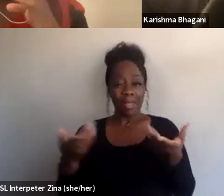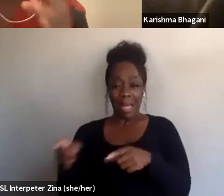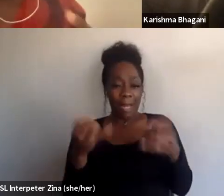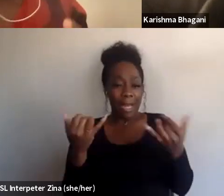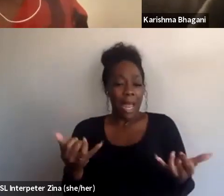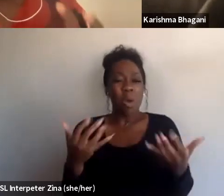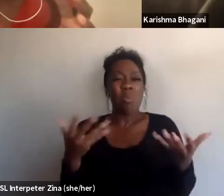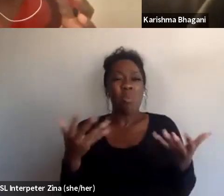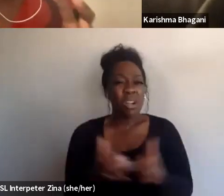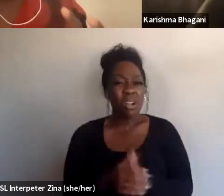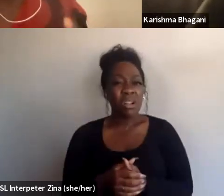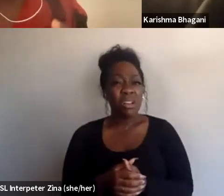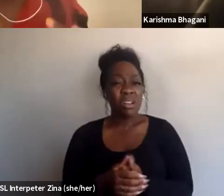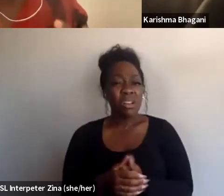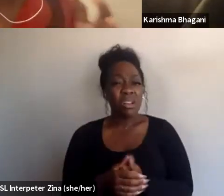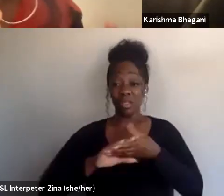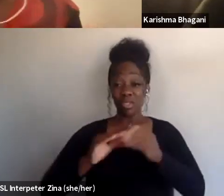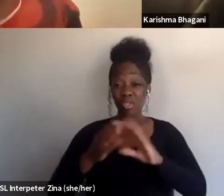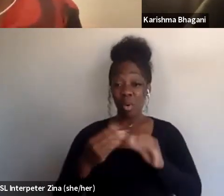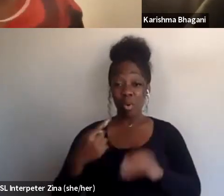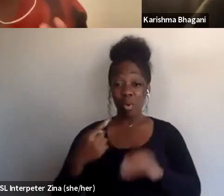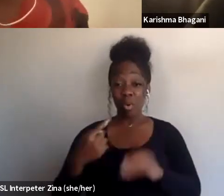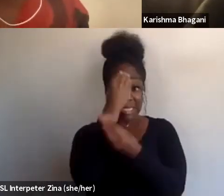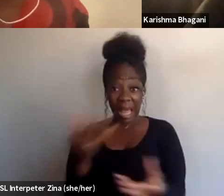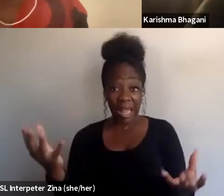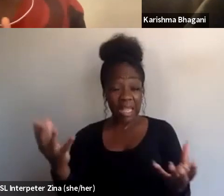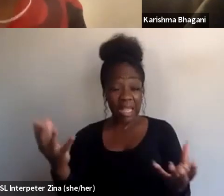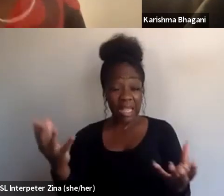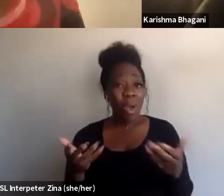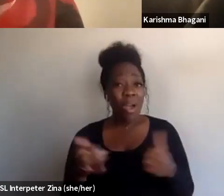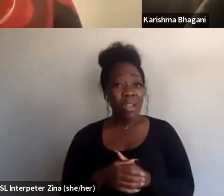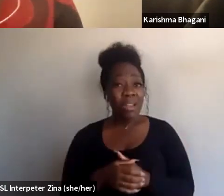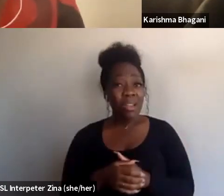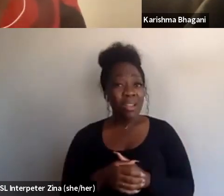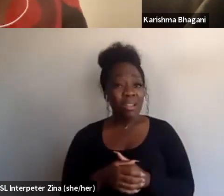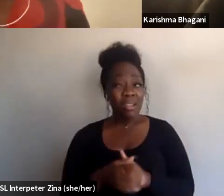What are the stories that we are telling that will inform the future about what we were experiencing?